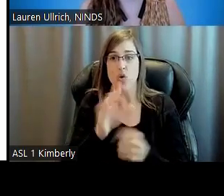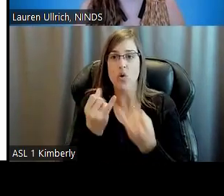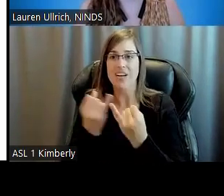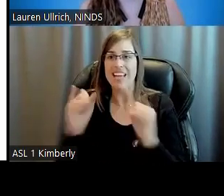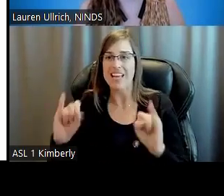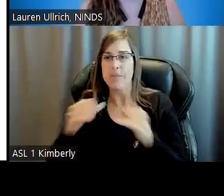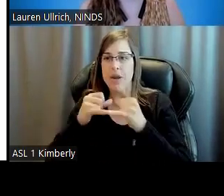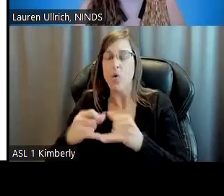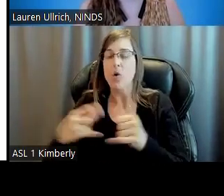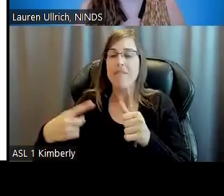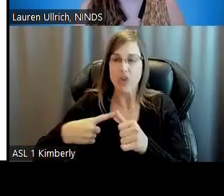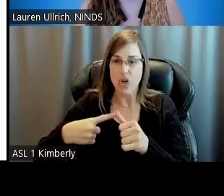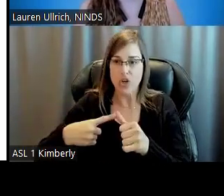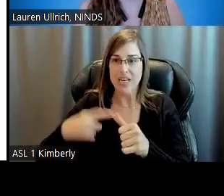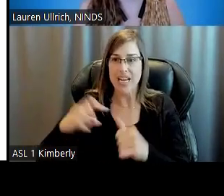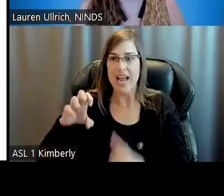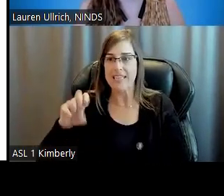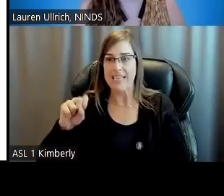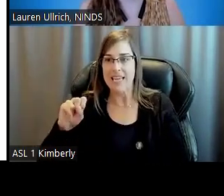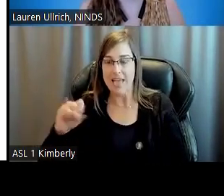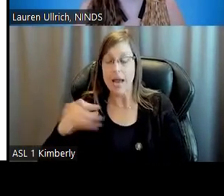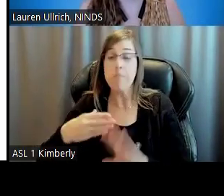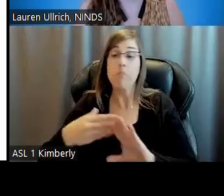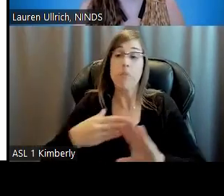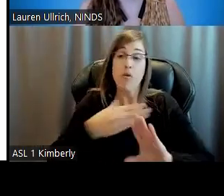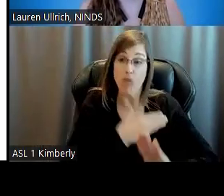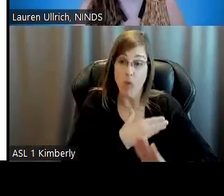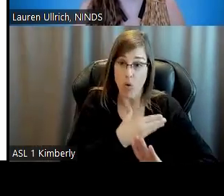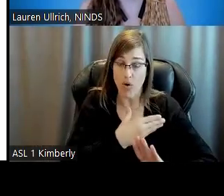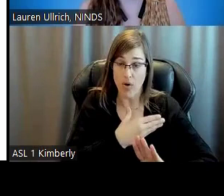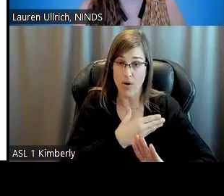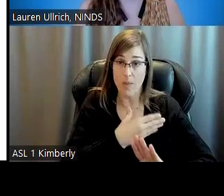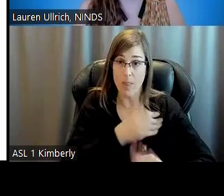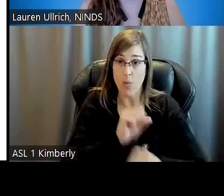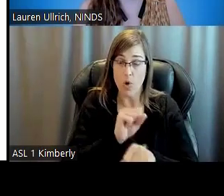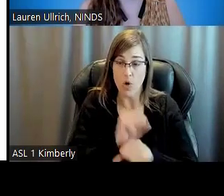first as an ESI before working as a multi-PI